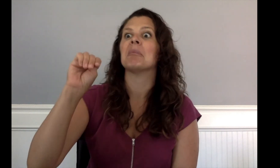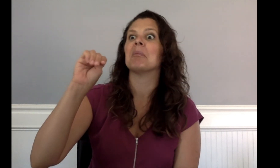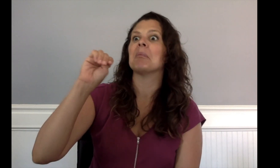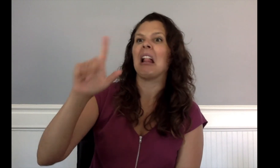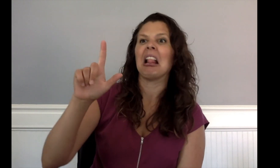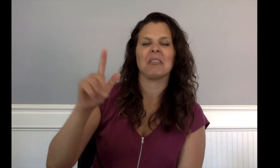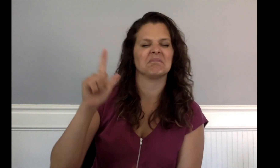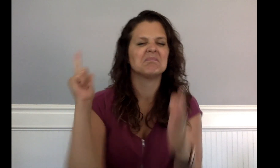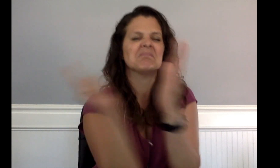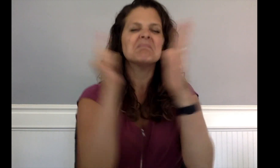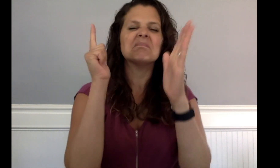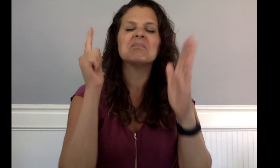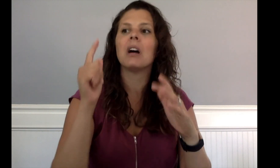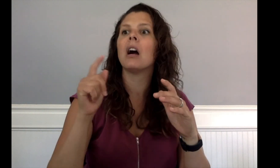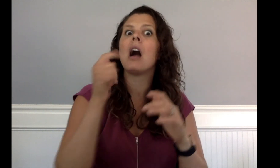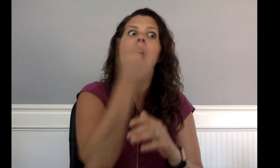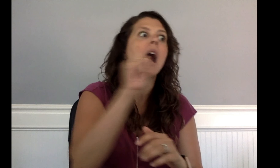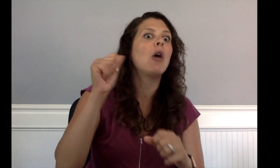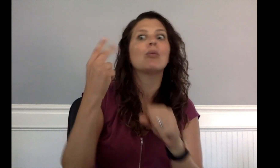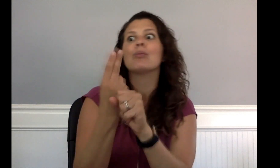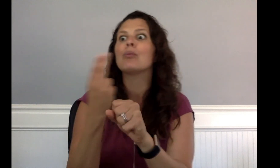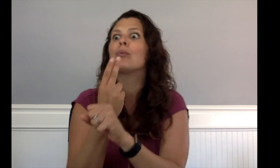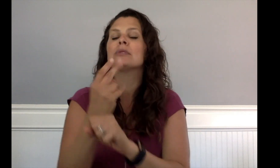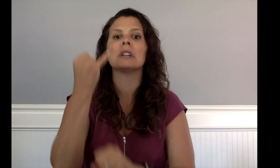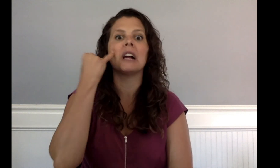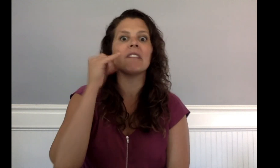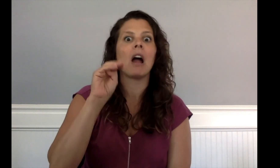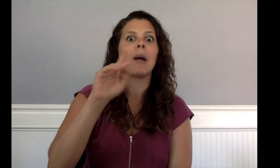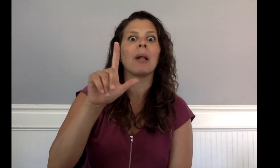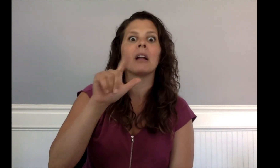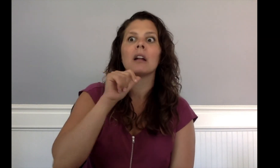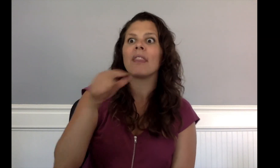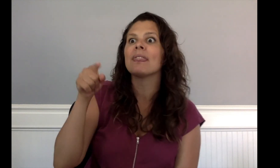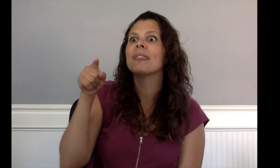Frog liked to call her, didn’t want anyone in the library